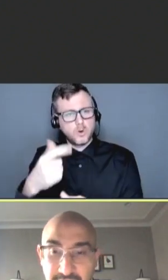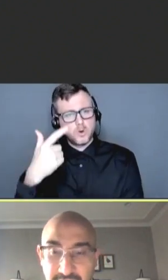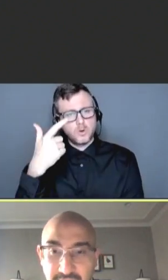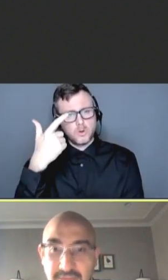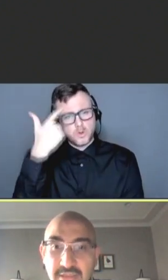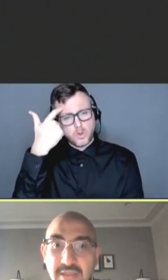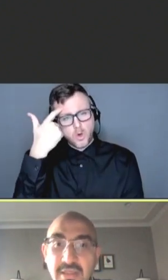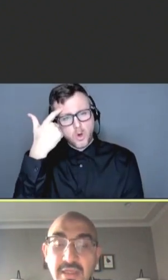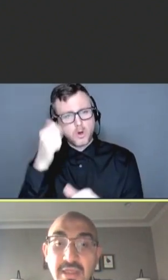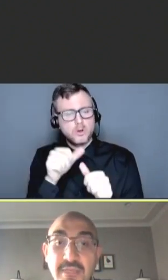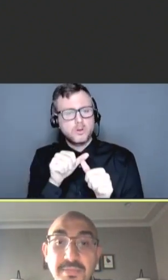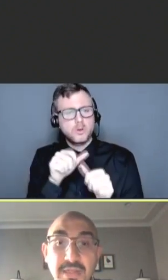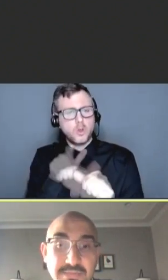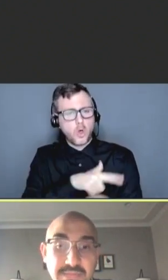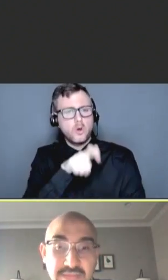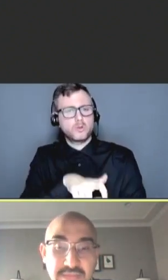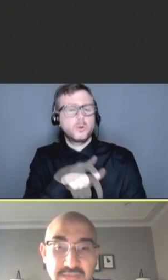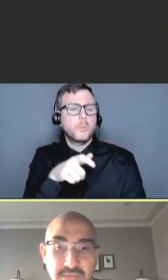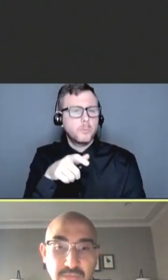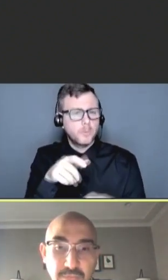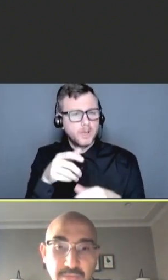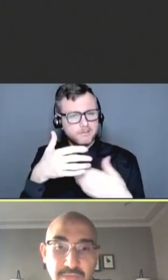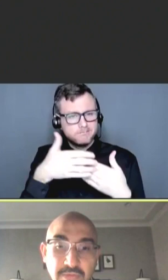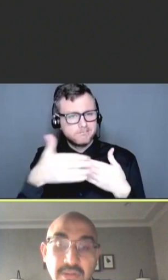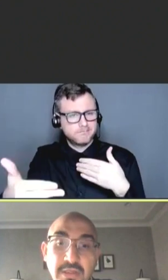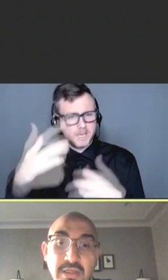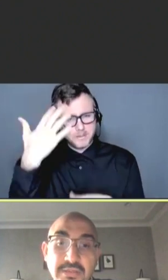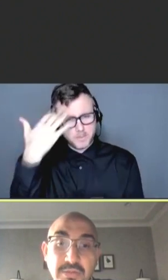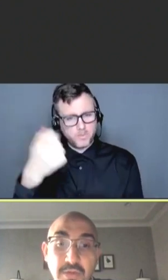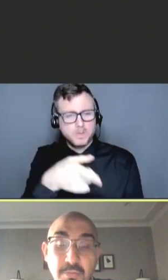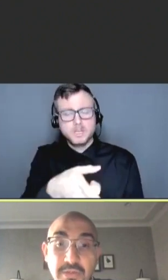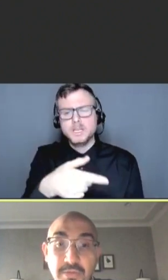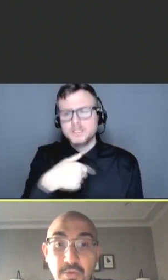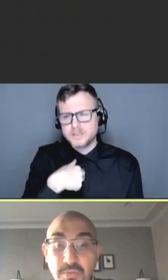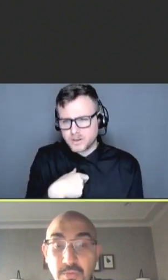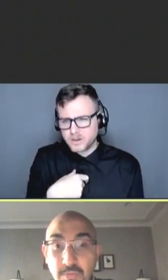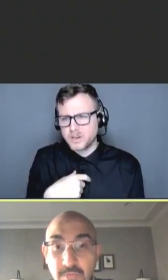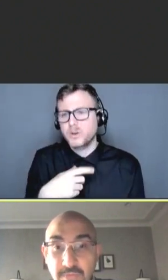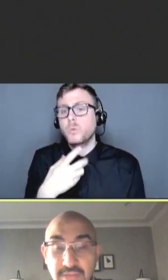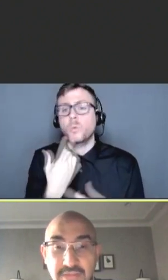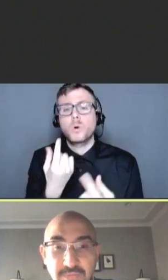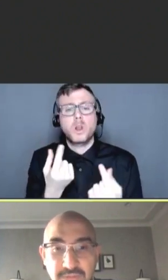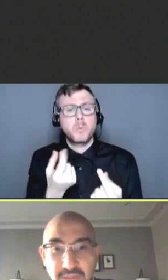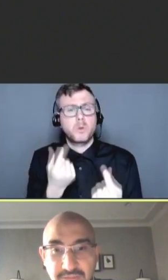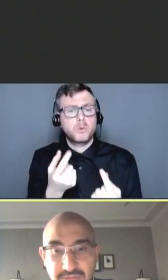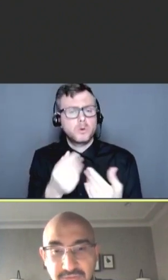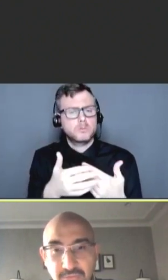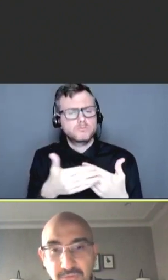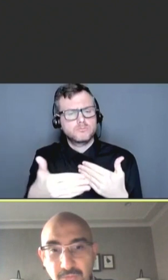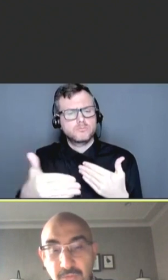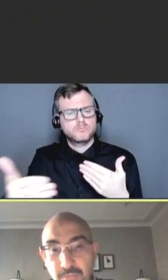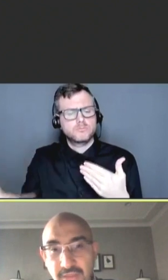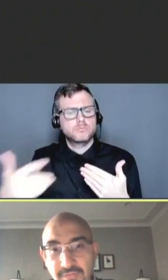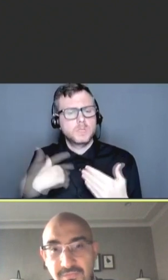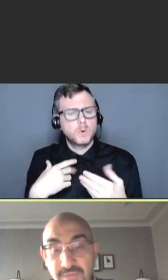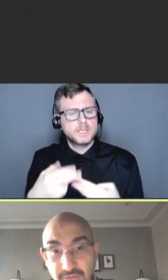of memory B cells and plasma cells in our bone marrow. So what I'm going to go through in the next few slides is just showing you what we have learned